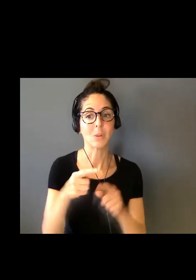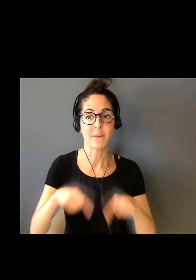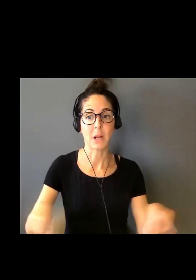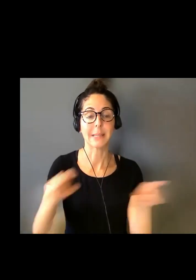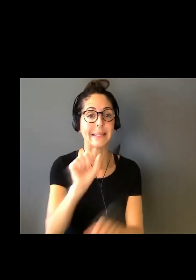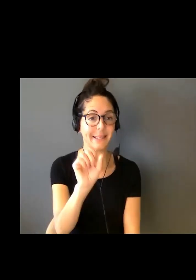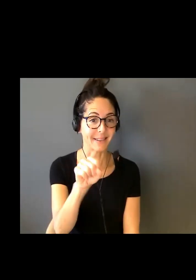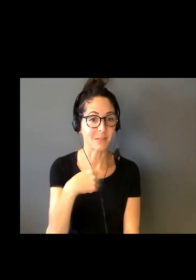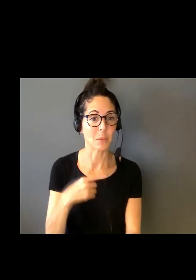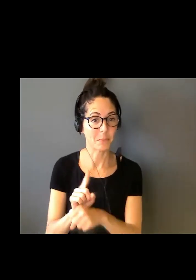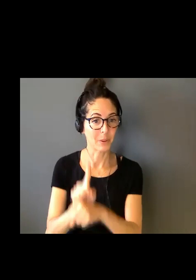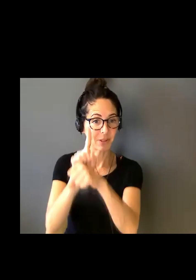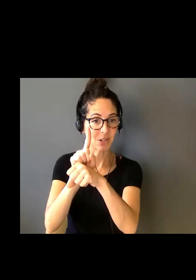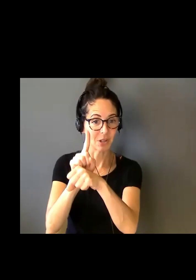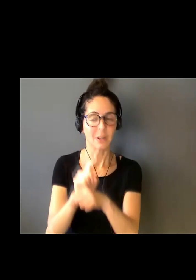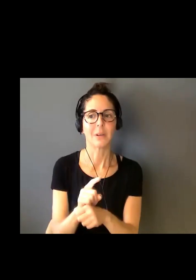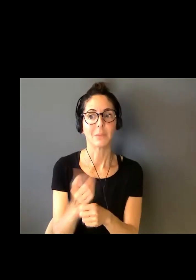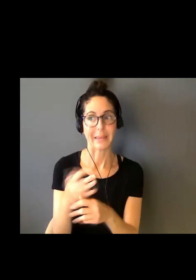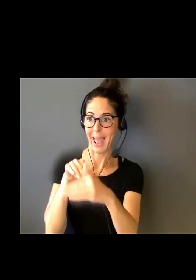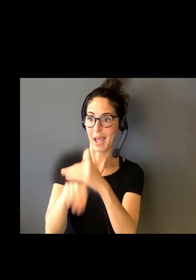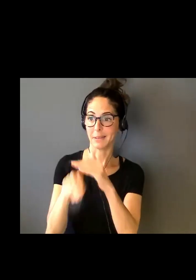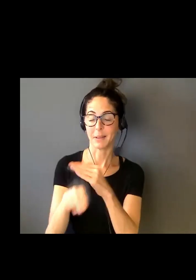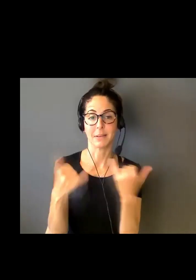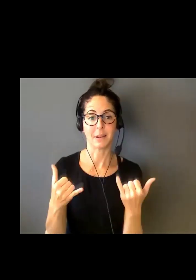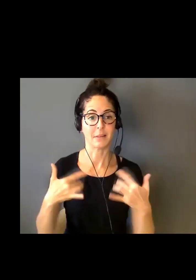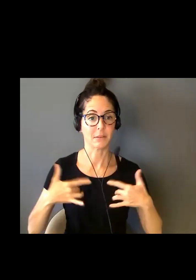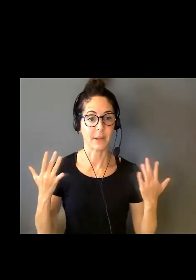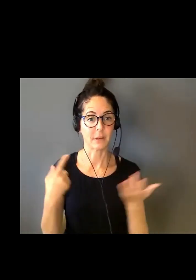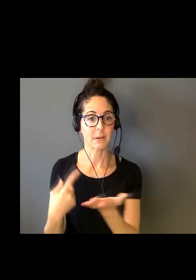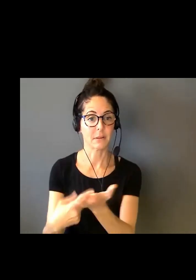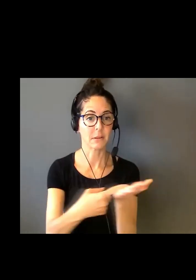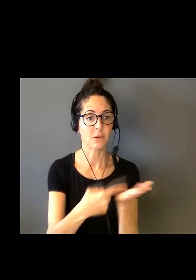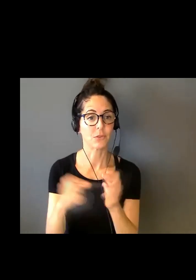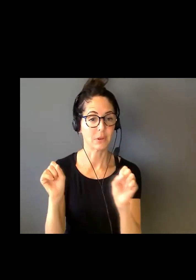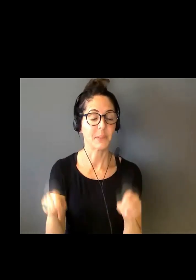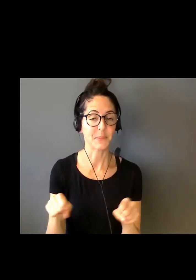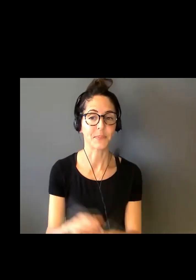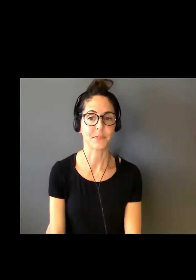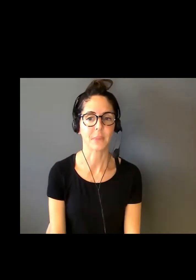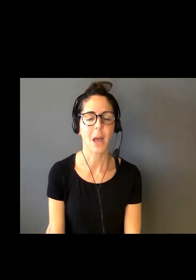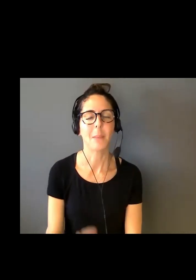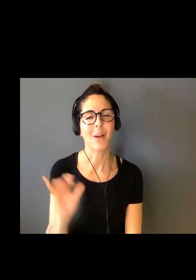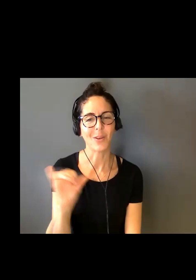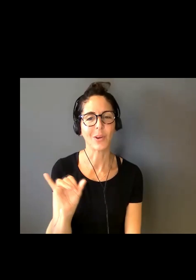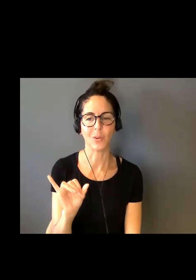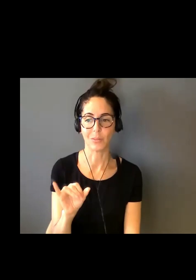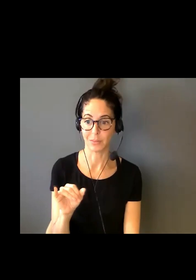have access to this conversation. And, you know, it's how we use our privilege as well. How do you